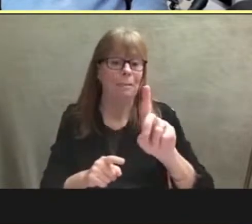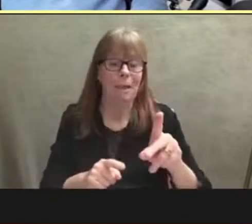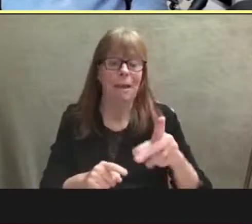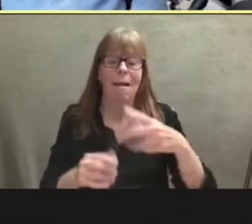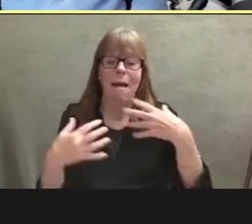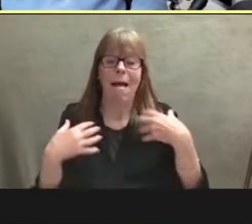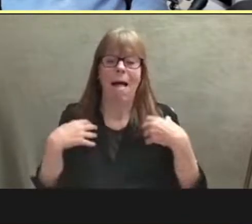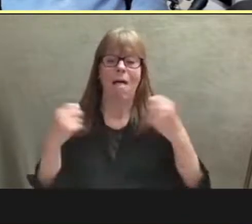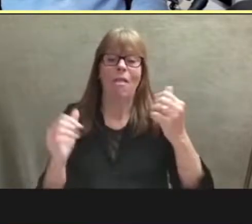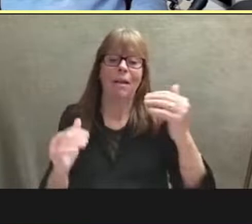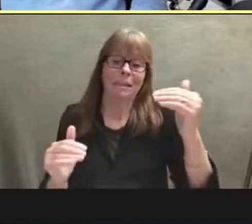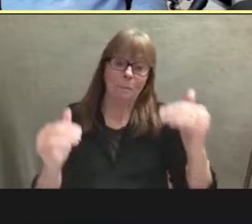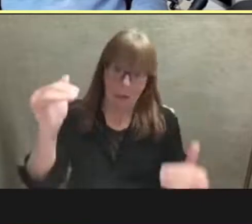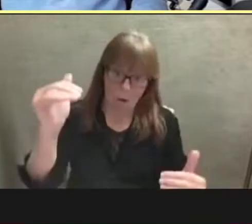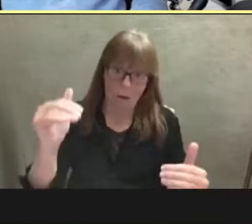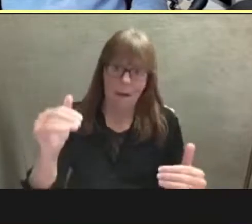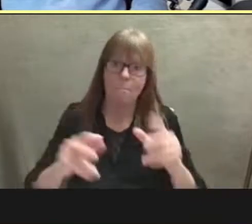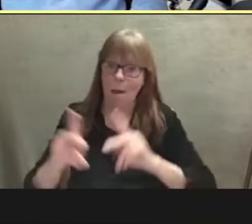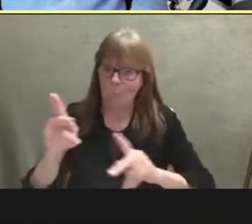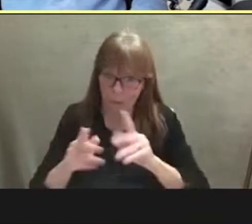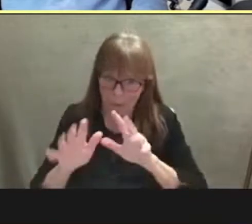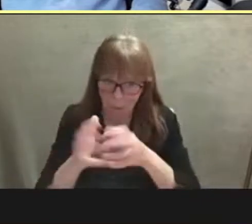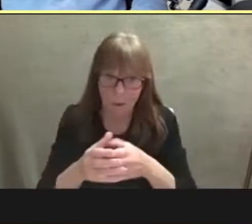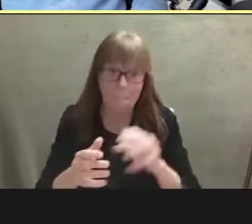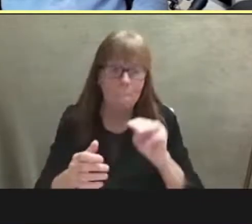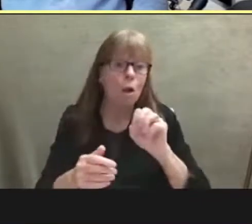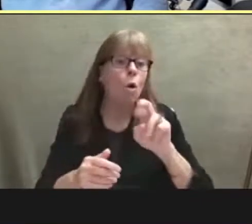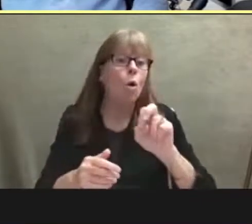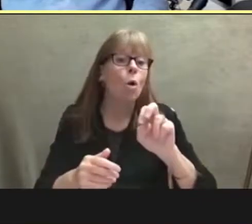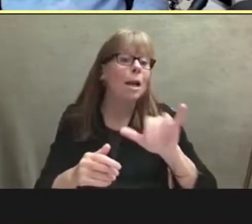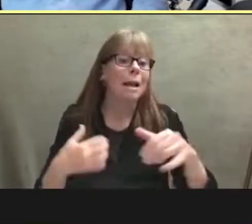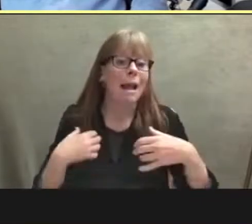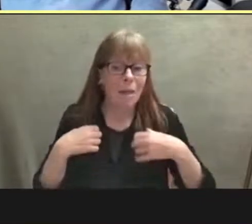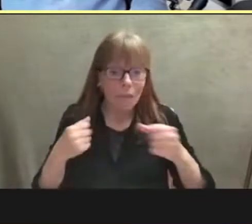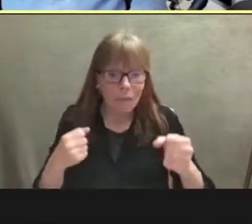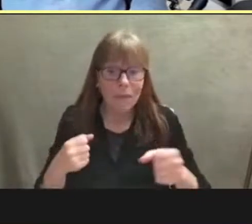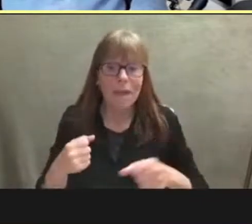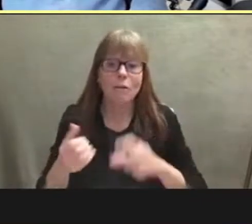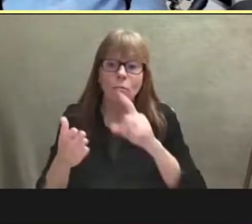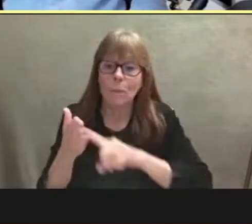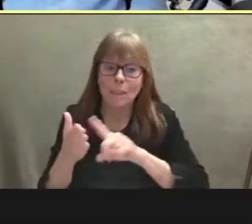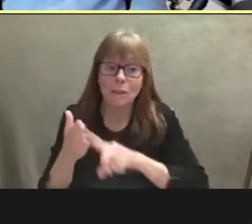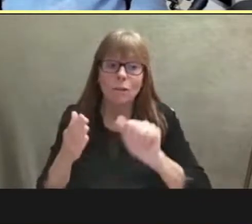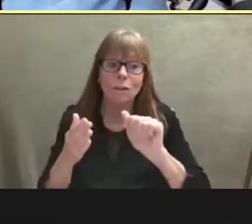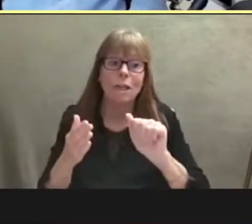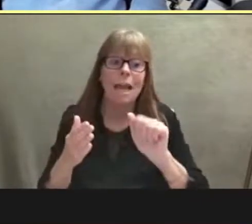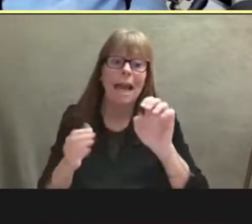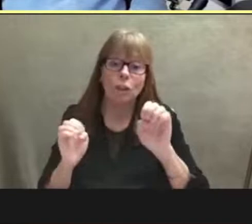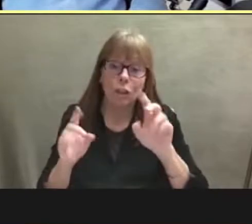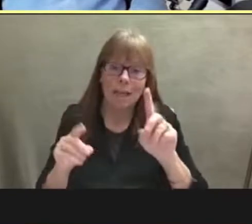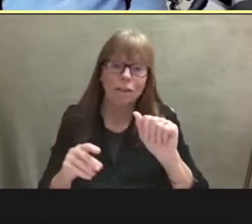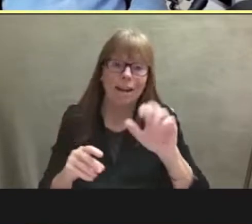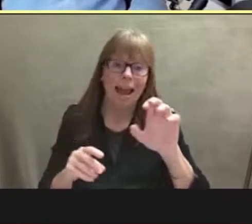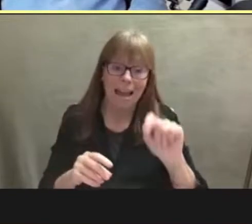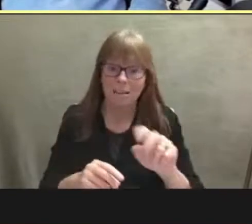Minority Health and Health Disparities Research and Education Act of 2000. Under that act, the